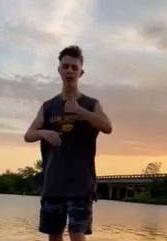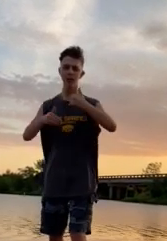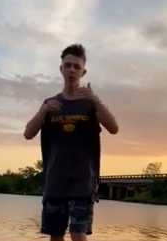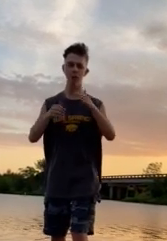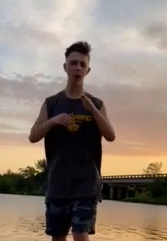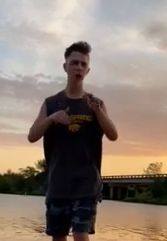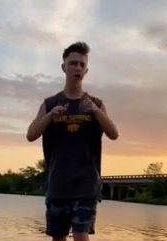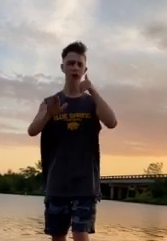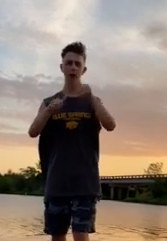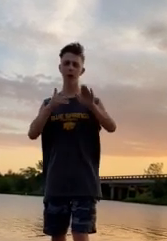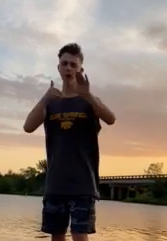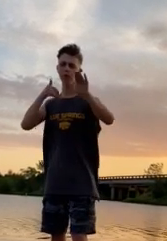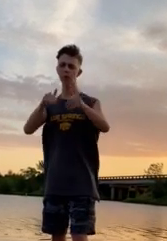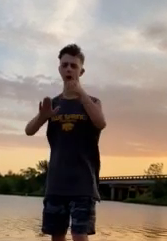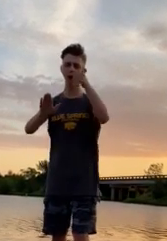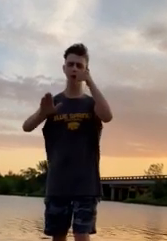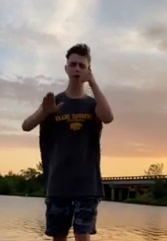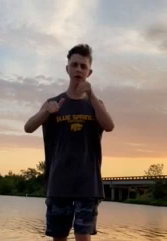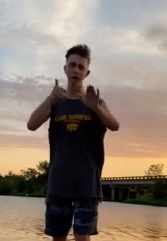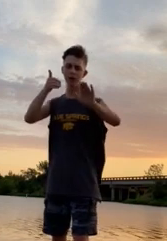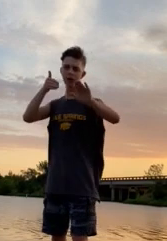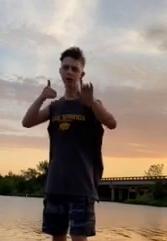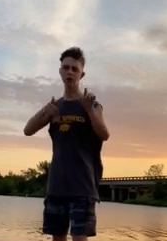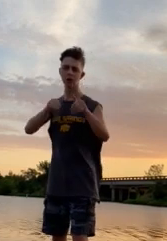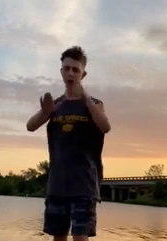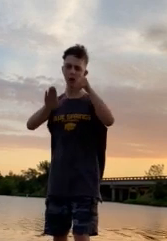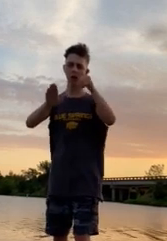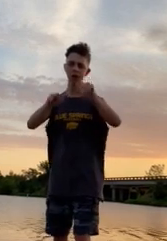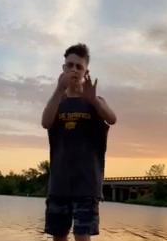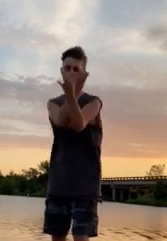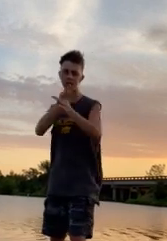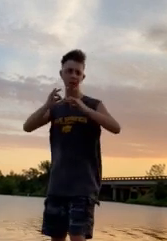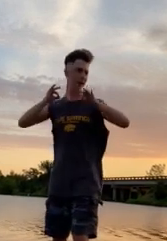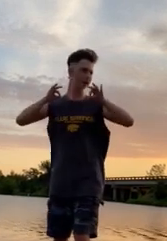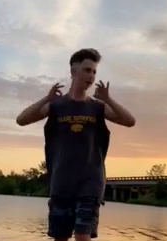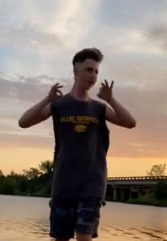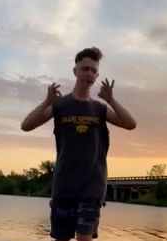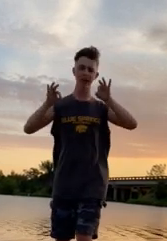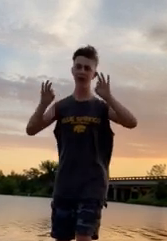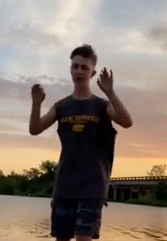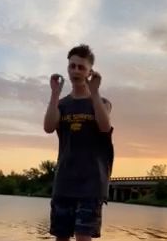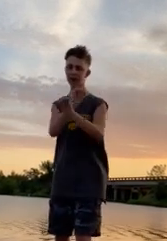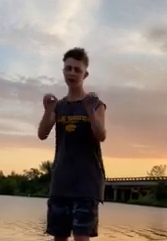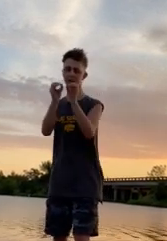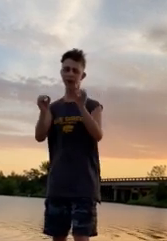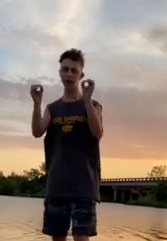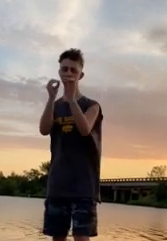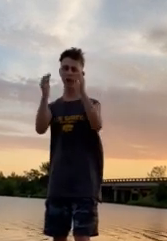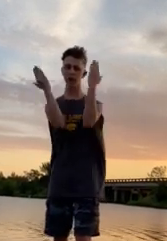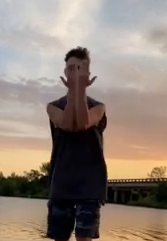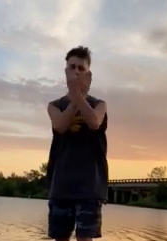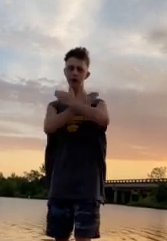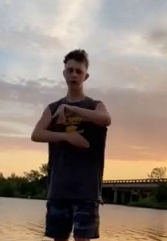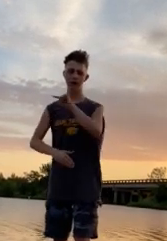I'm walking, walking, walking free No more darkness